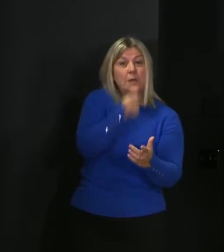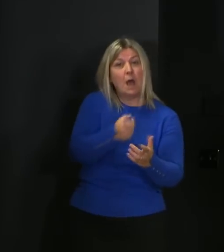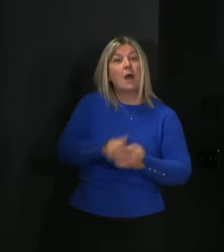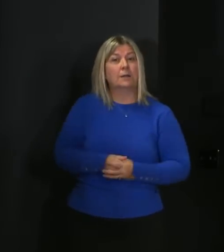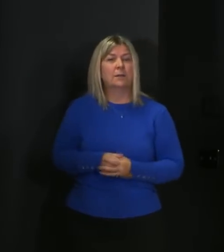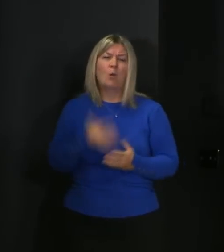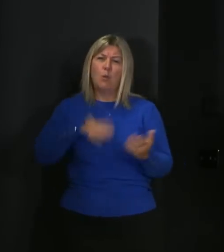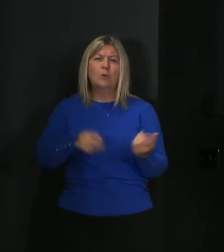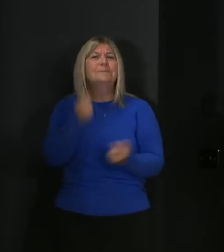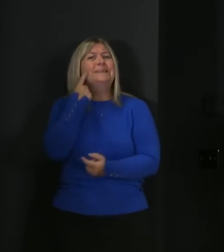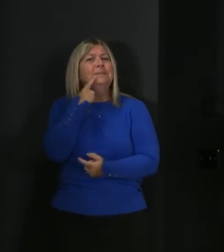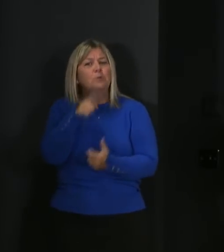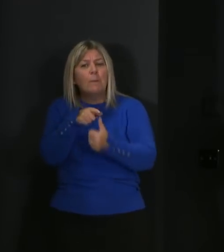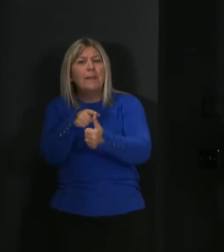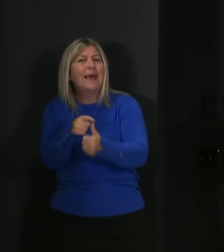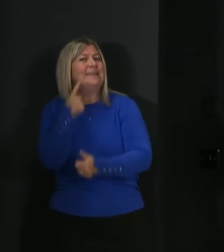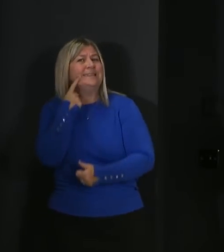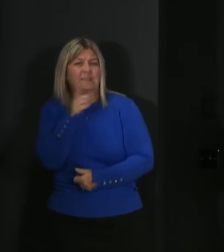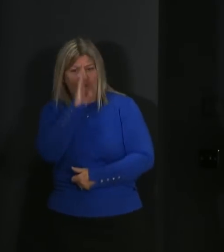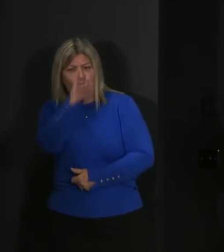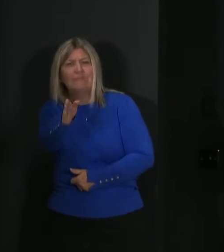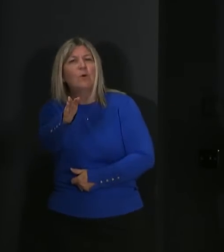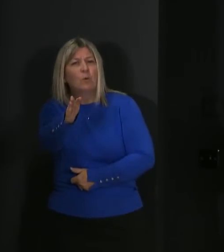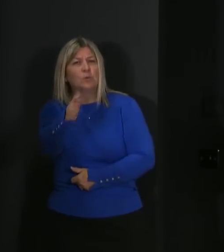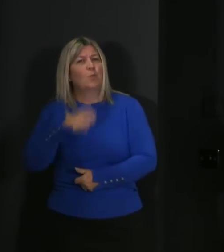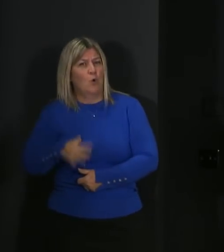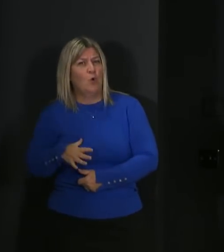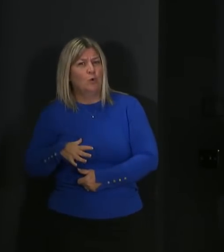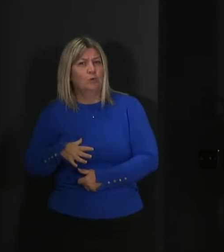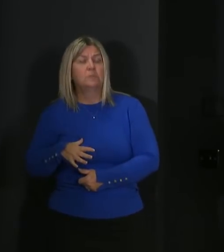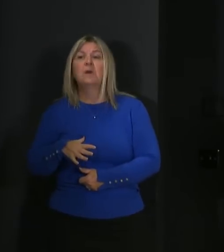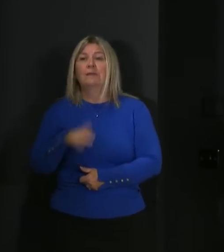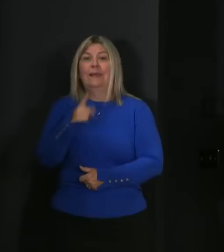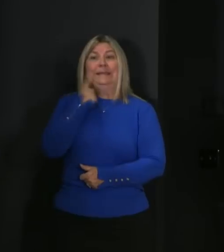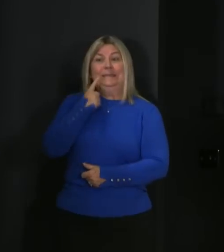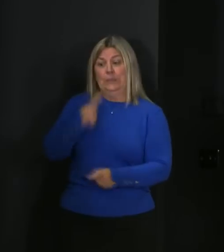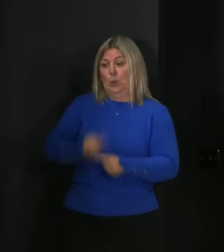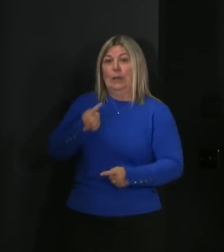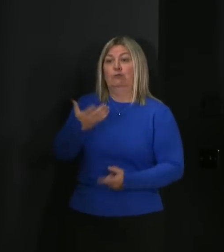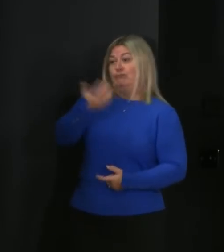make their applications and very importantly to receive that grant quickly. The Scottish